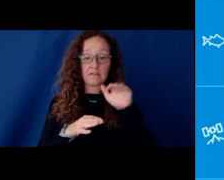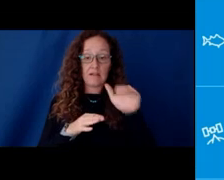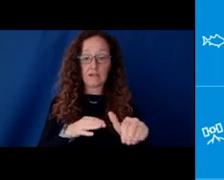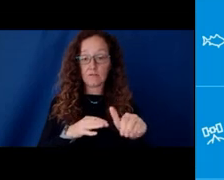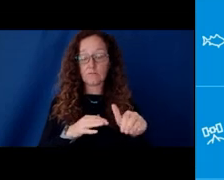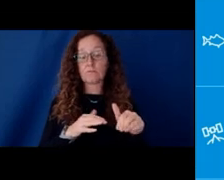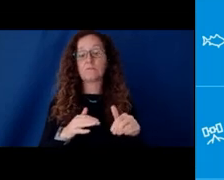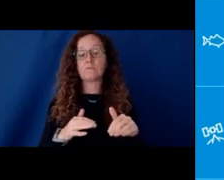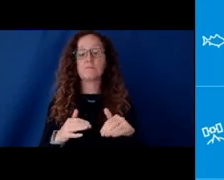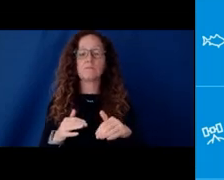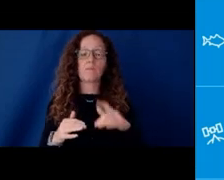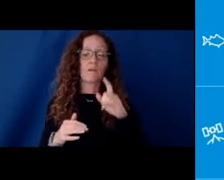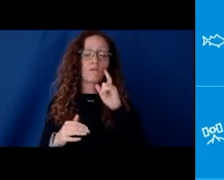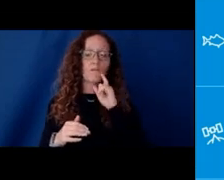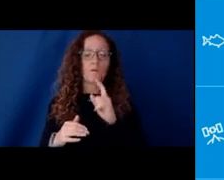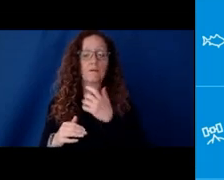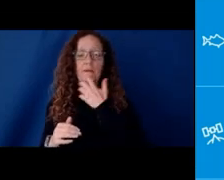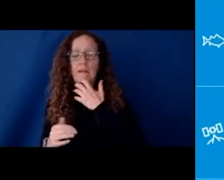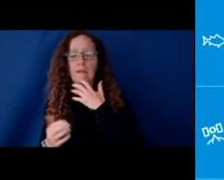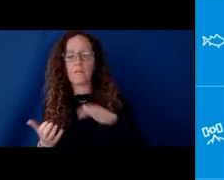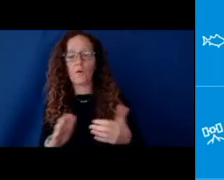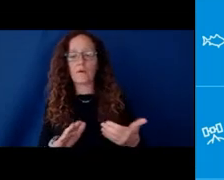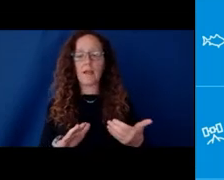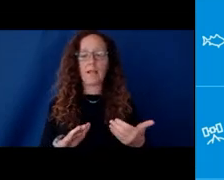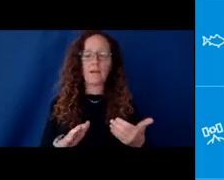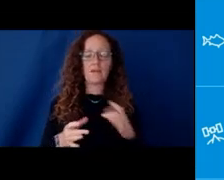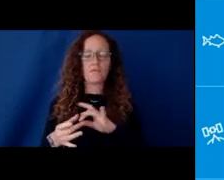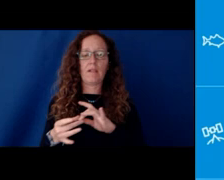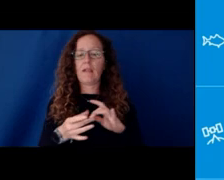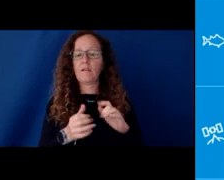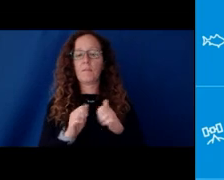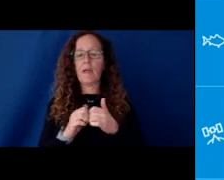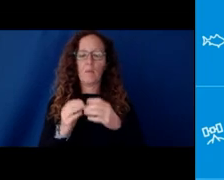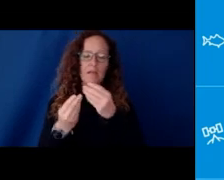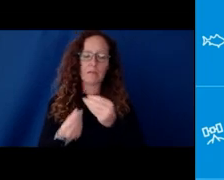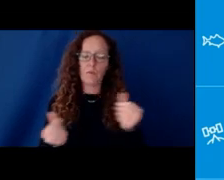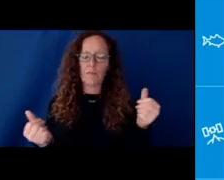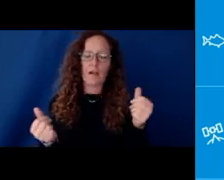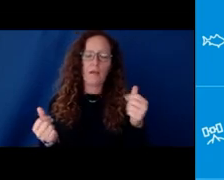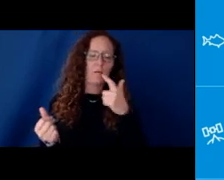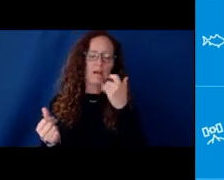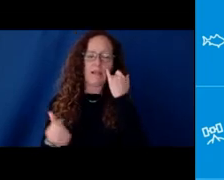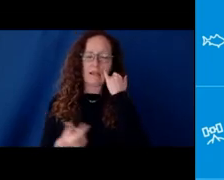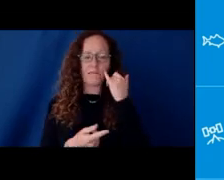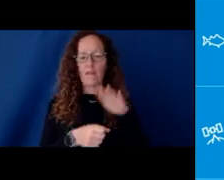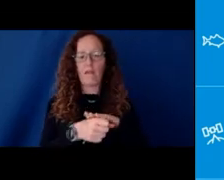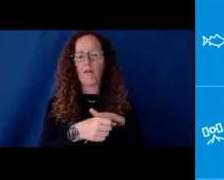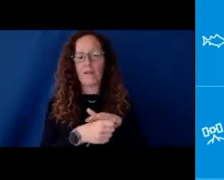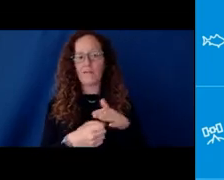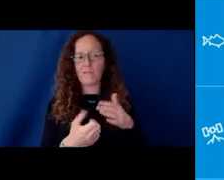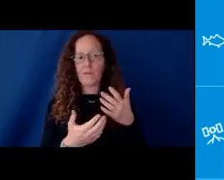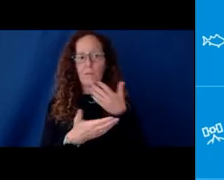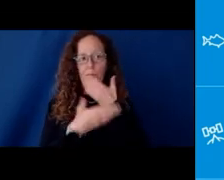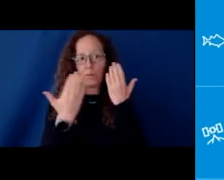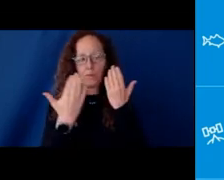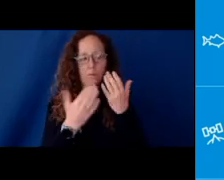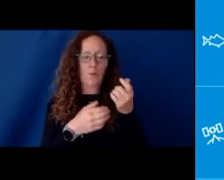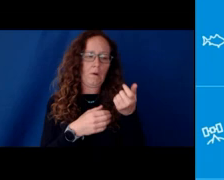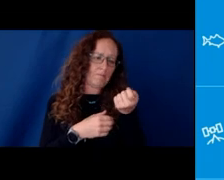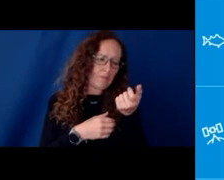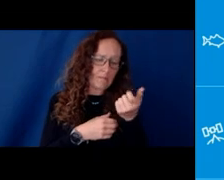relationships, due to sparseness of data. And this is an example of a heat-mortality